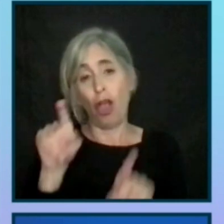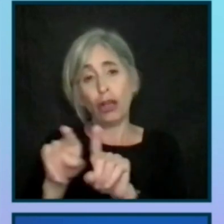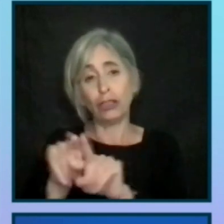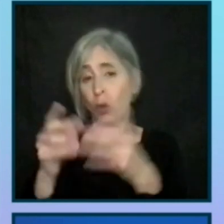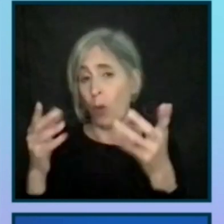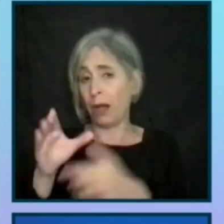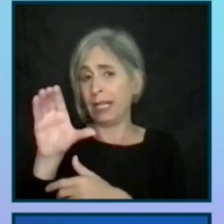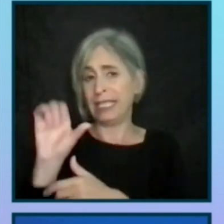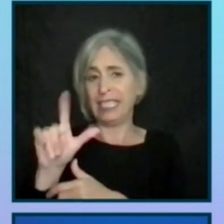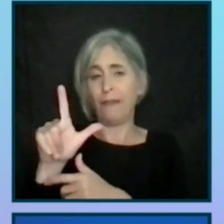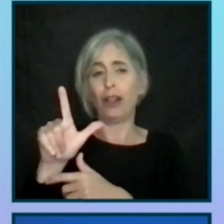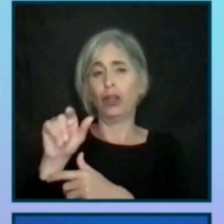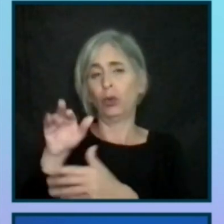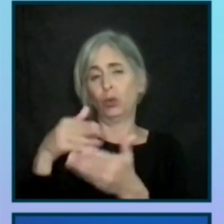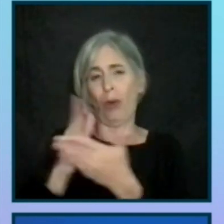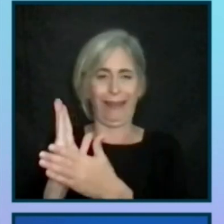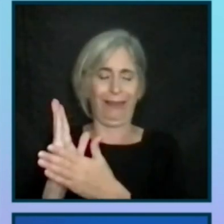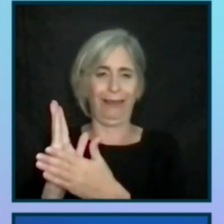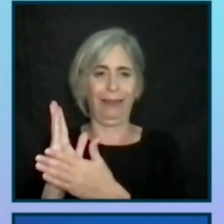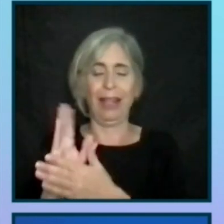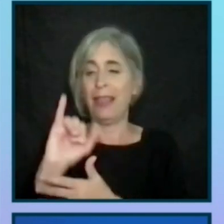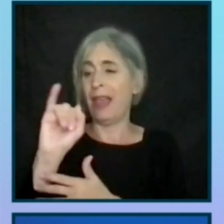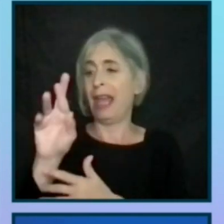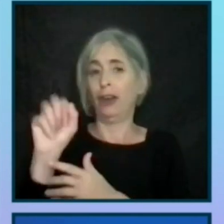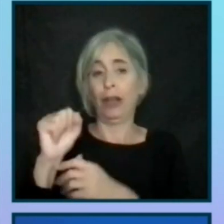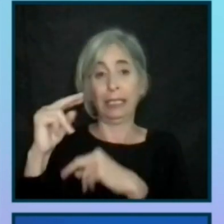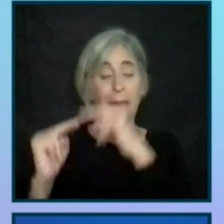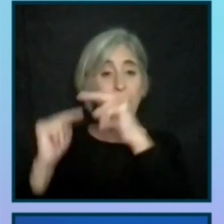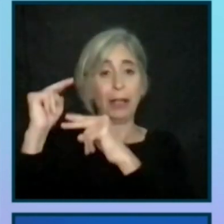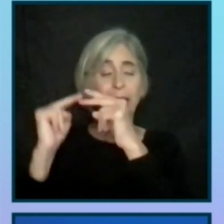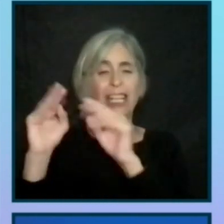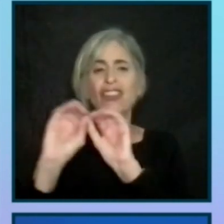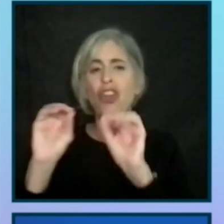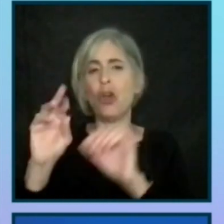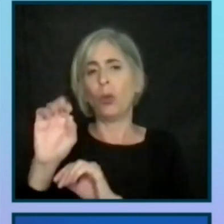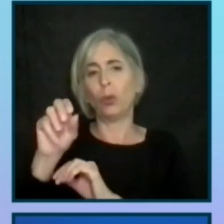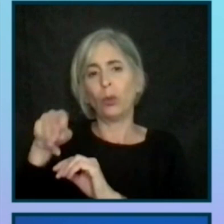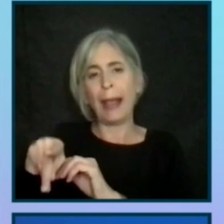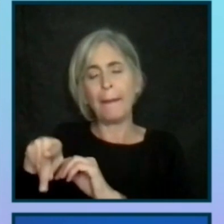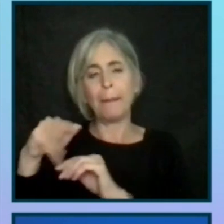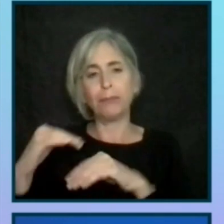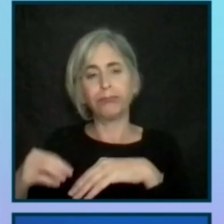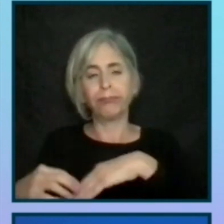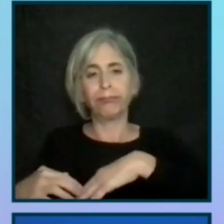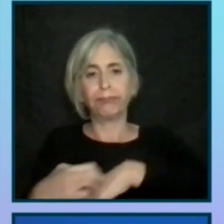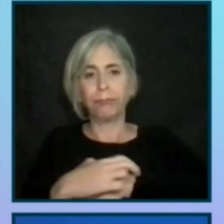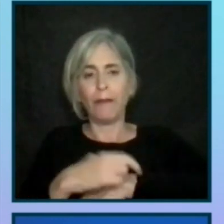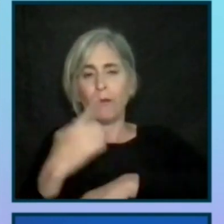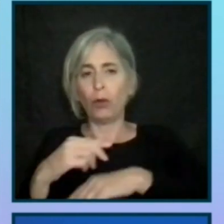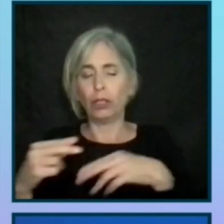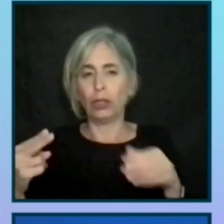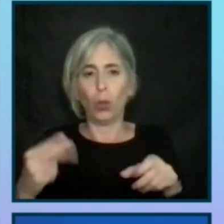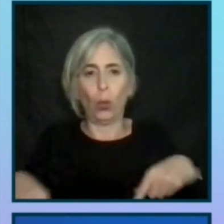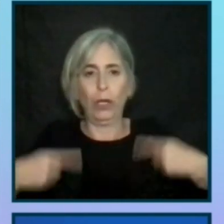A similar issue would be if the IRS building provided no ramps for wheelchair users. So with respect to my dad,